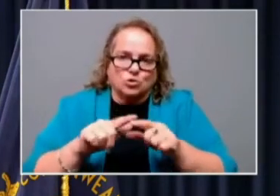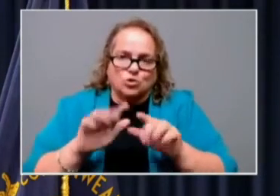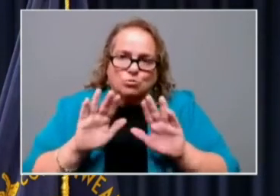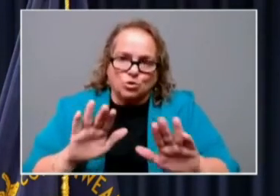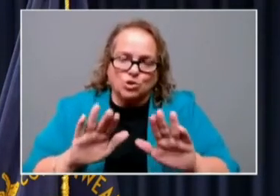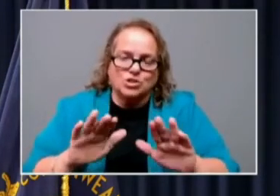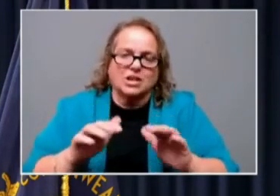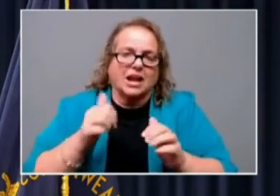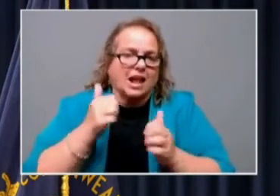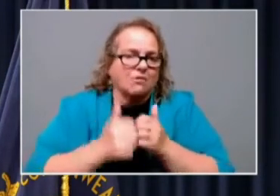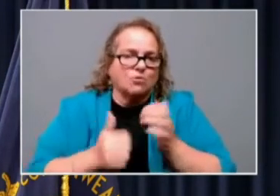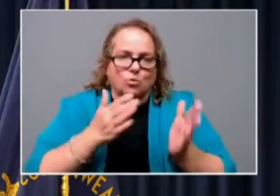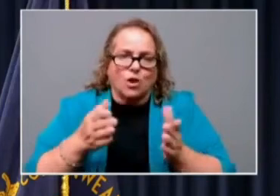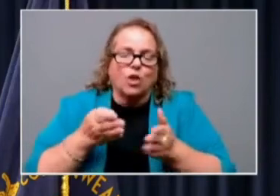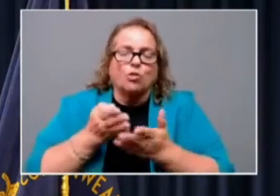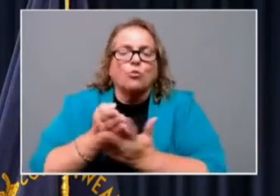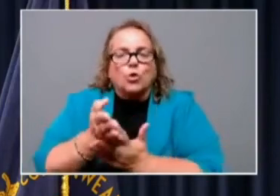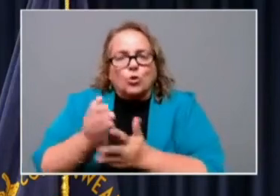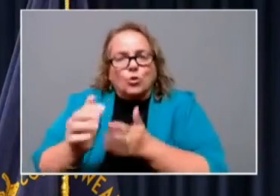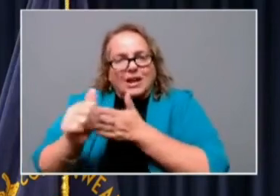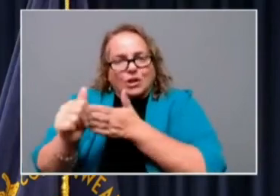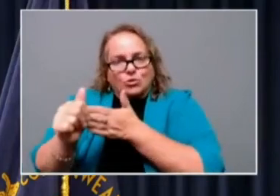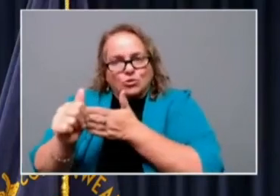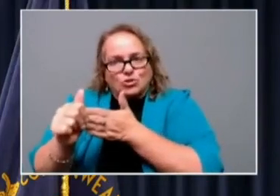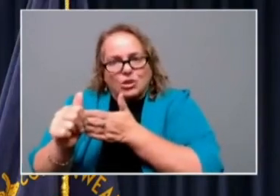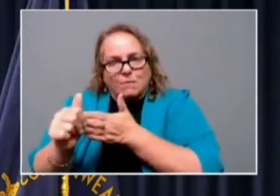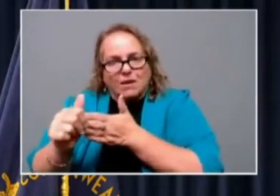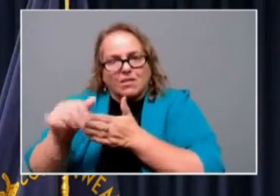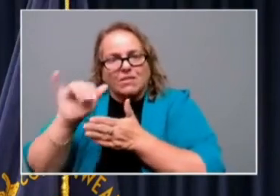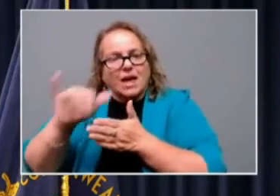leadership. And that's got to come all the way down through state government